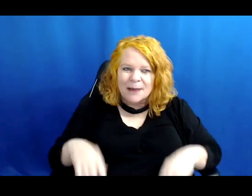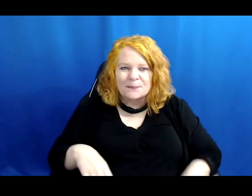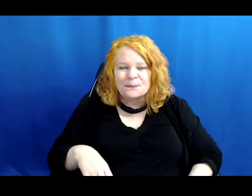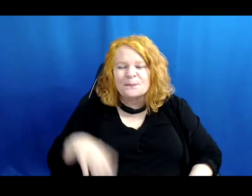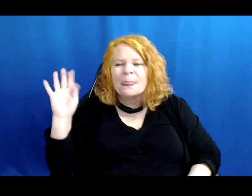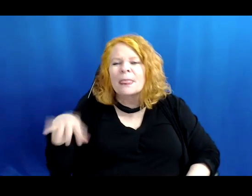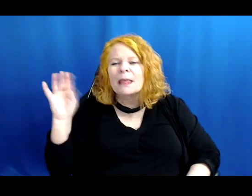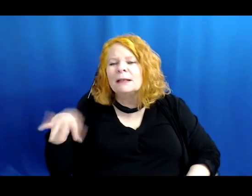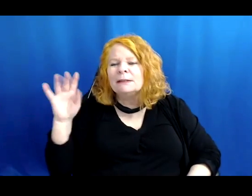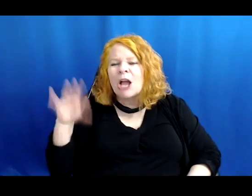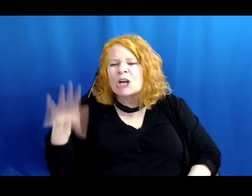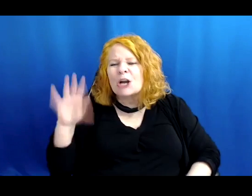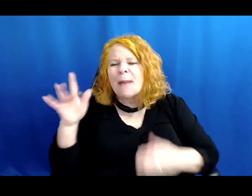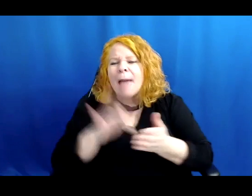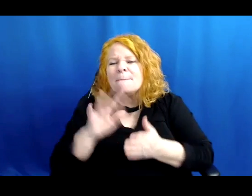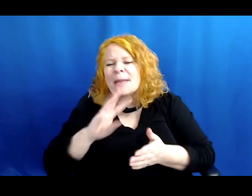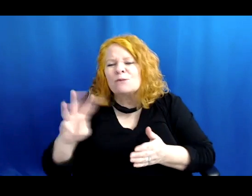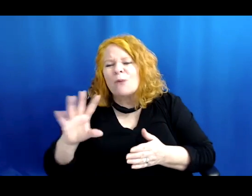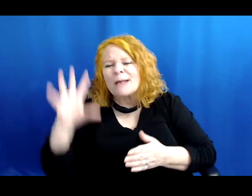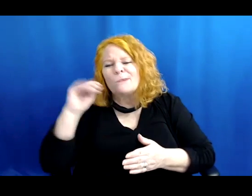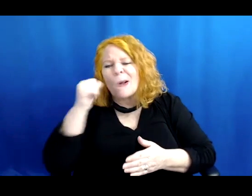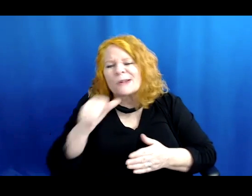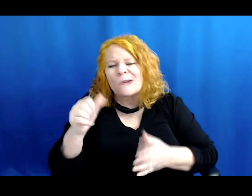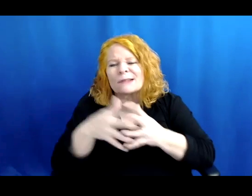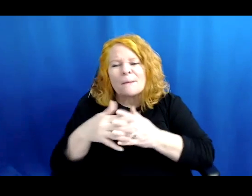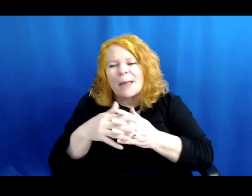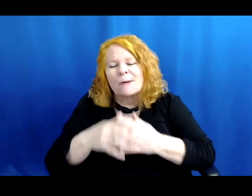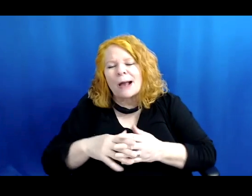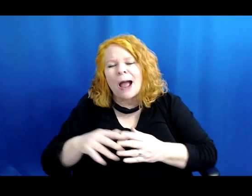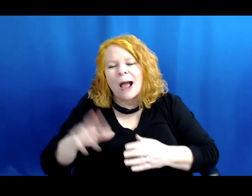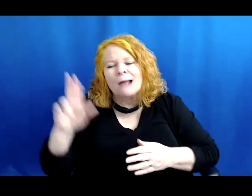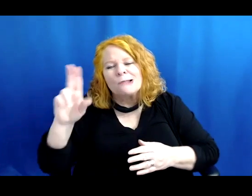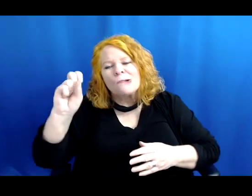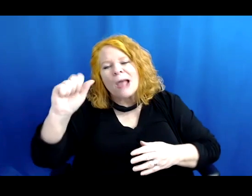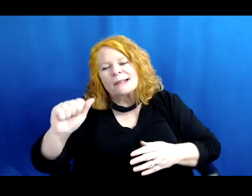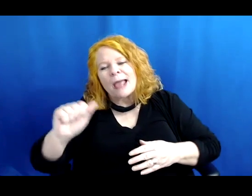Goodbye, boys and girls in the United states of America. We love you, see you next week.